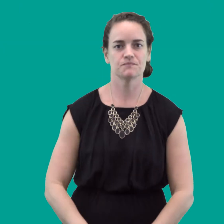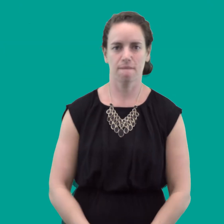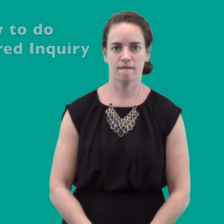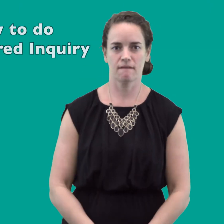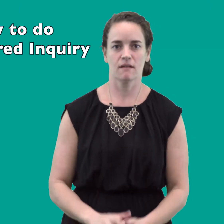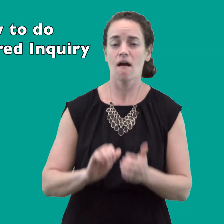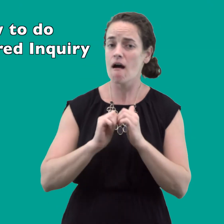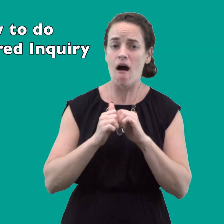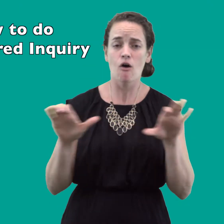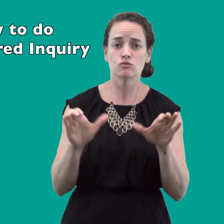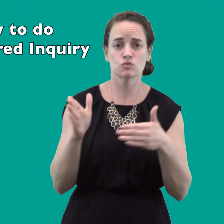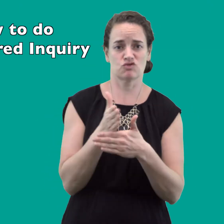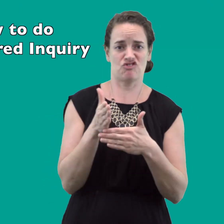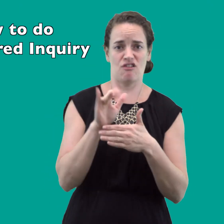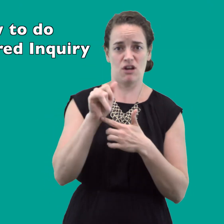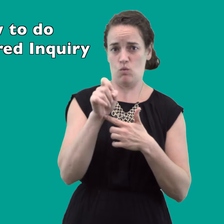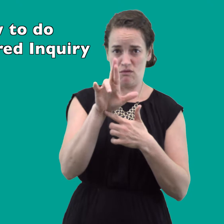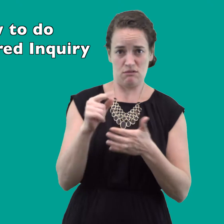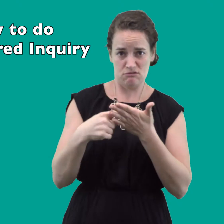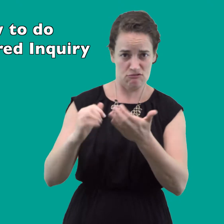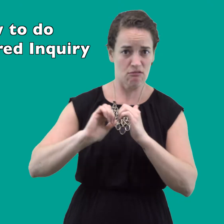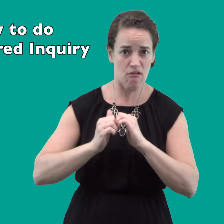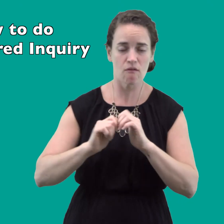"How to do Shared Inquiry?"